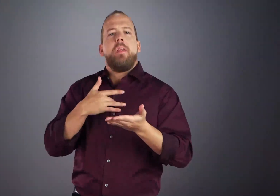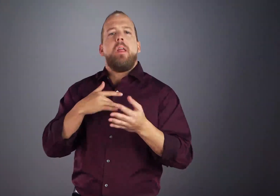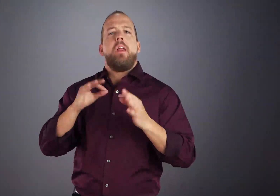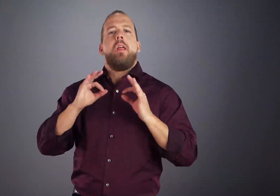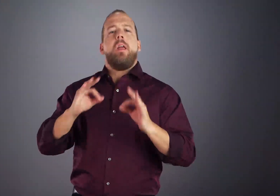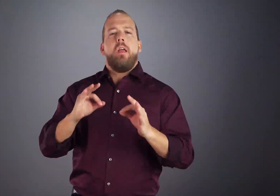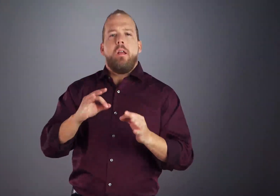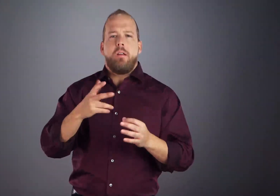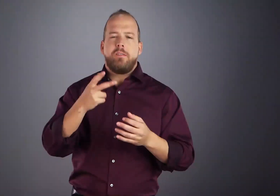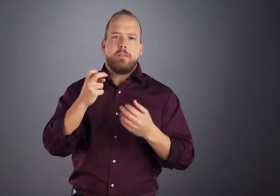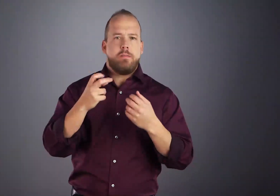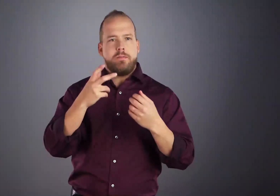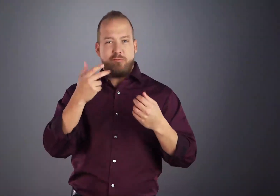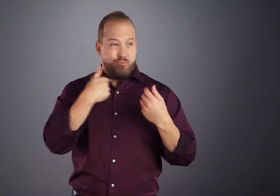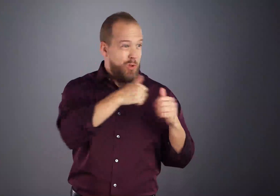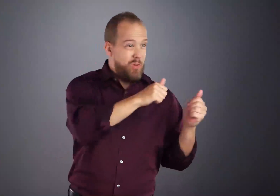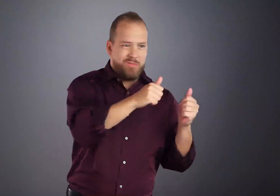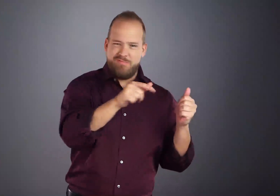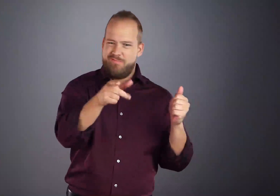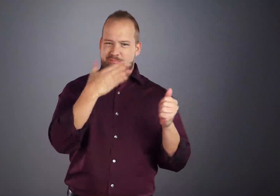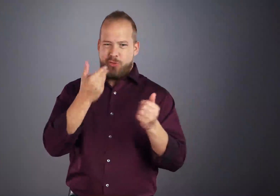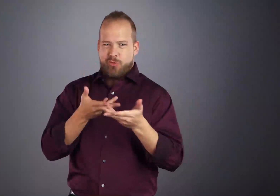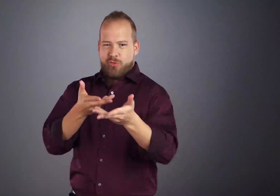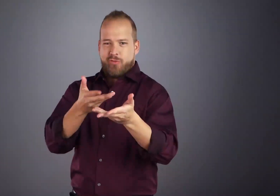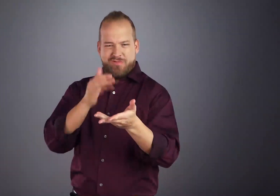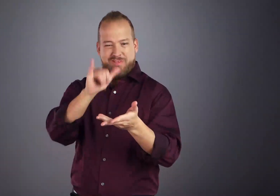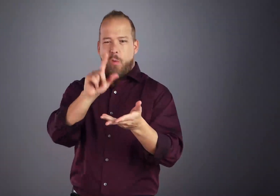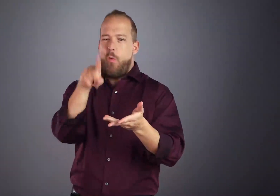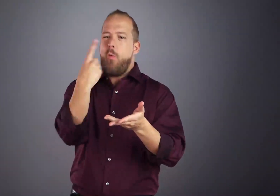work with another alcoholic would save the day.